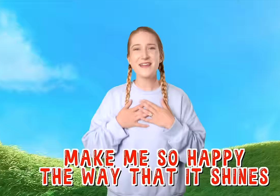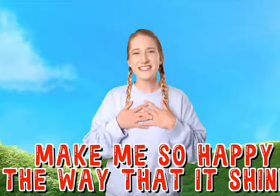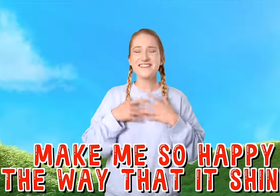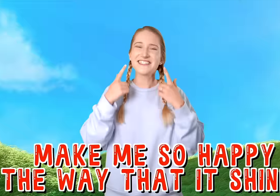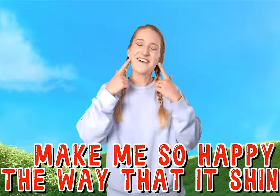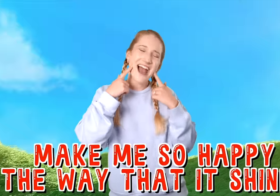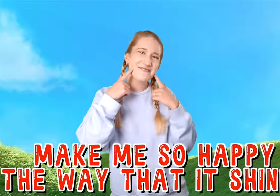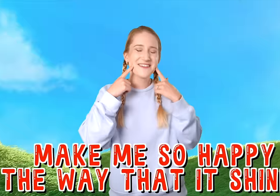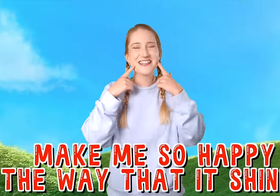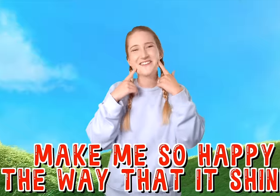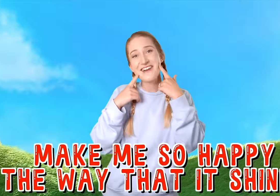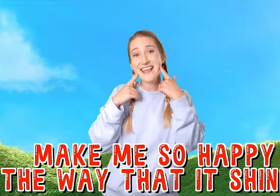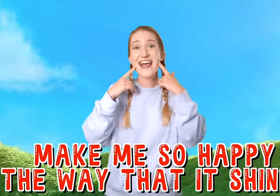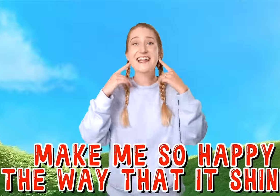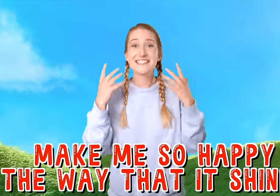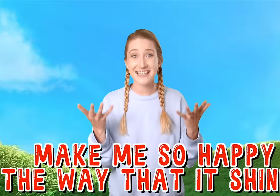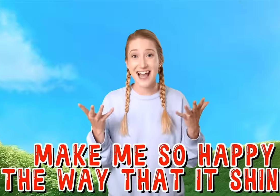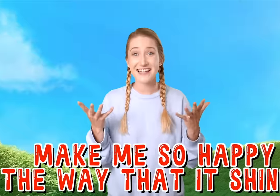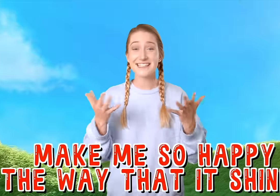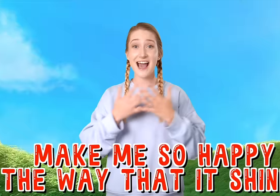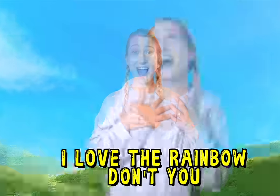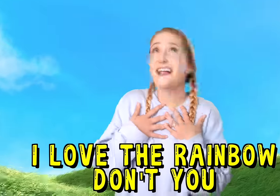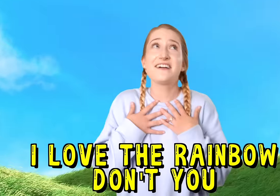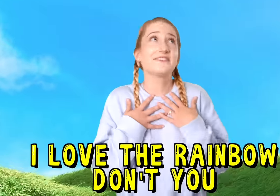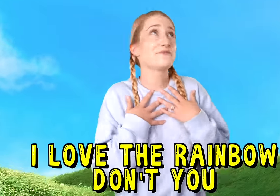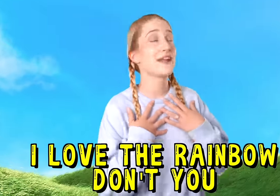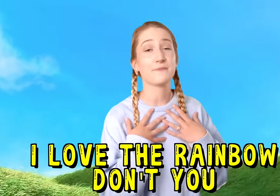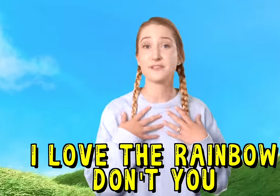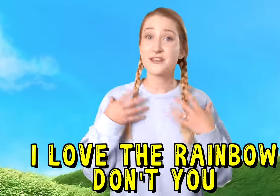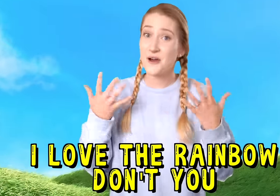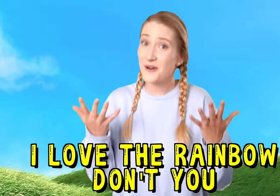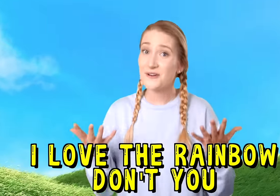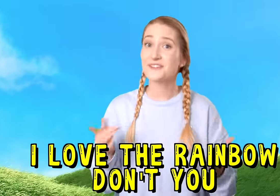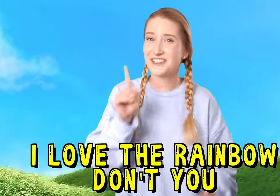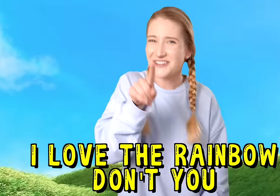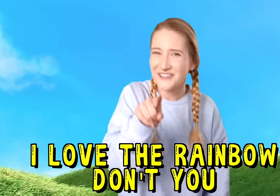Makes me so happy the way that it shines. I love the rainbow, don't you?